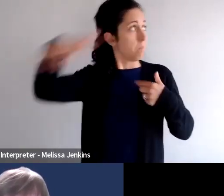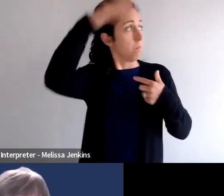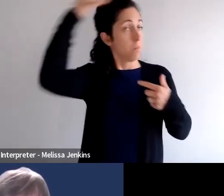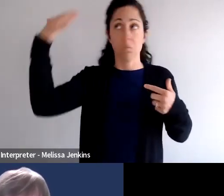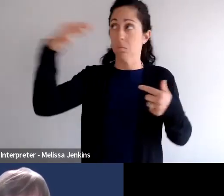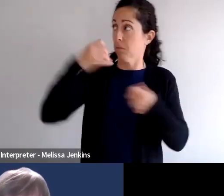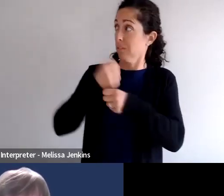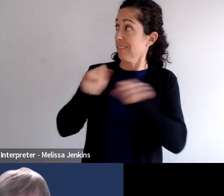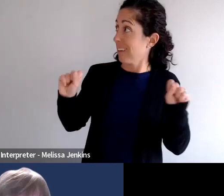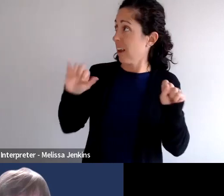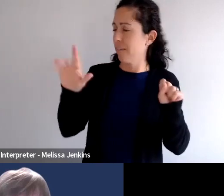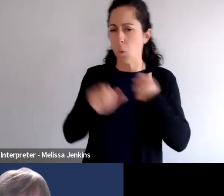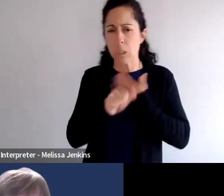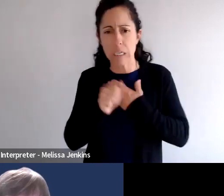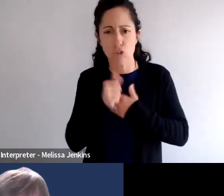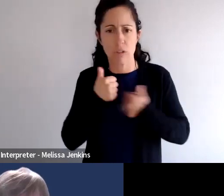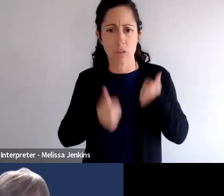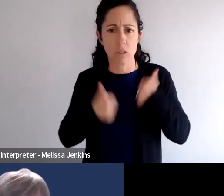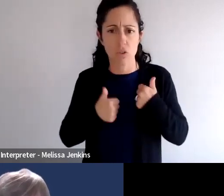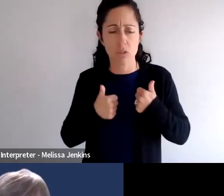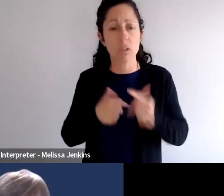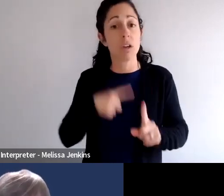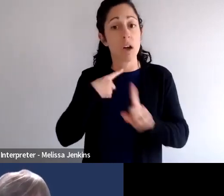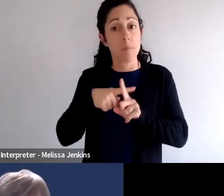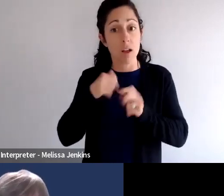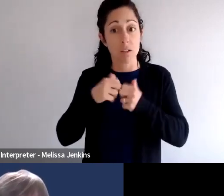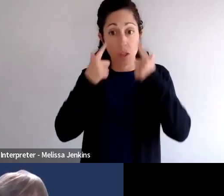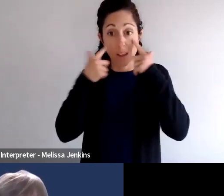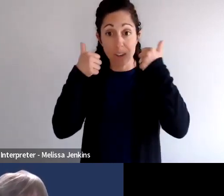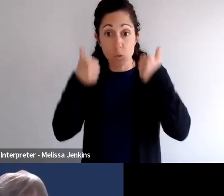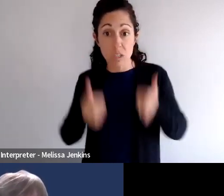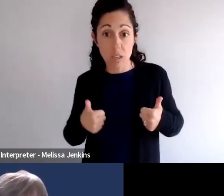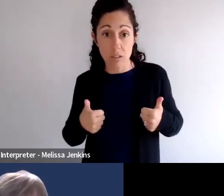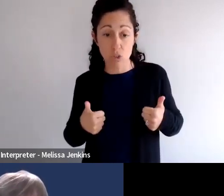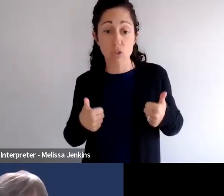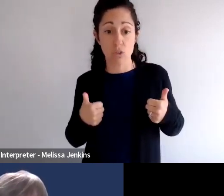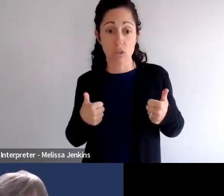then also has to do with, as my vision declines, for example, and I'm trying to read someone's face and